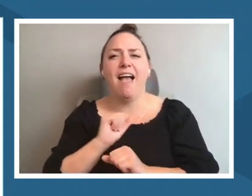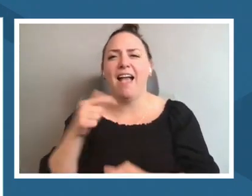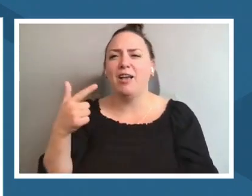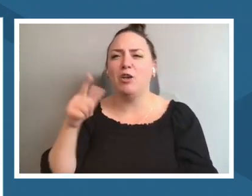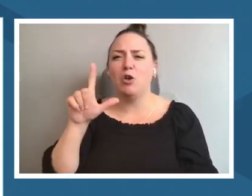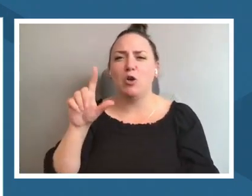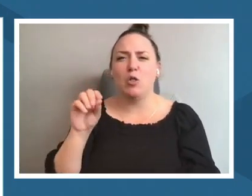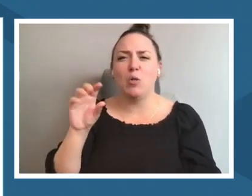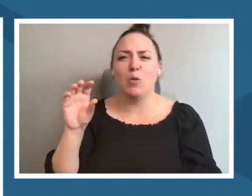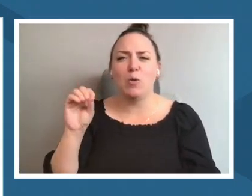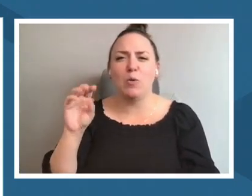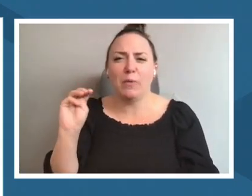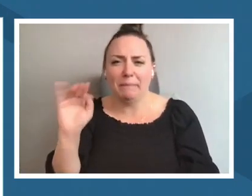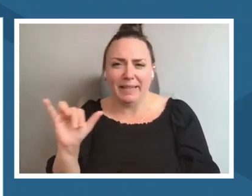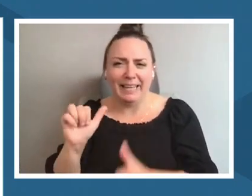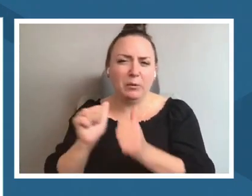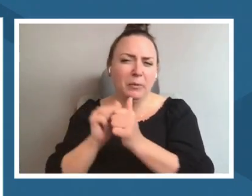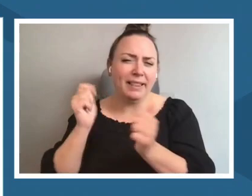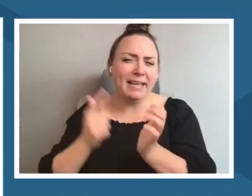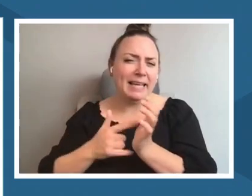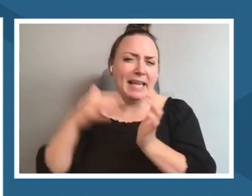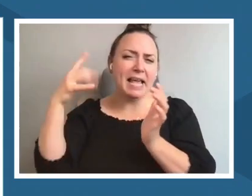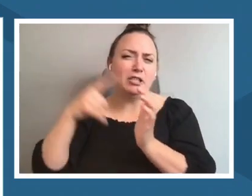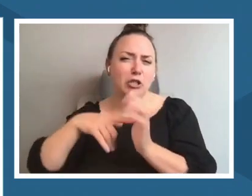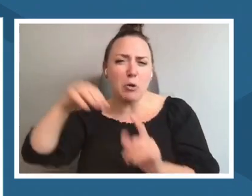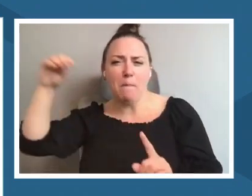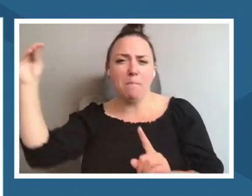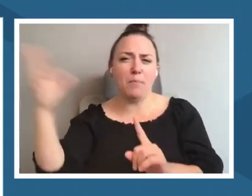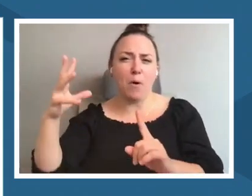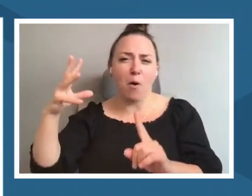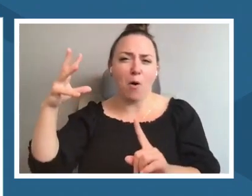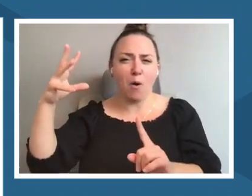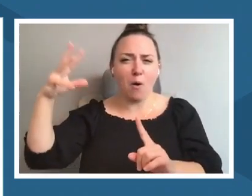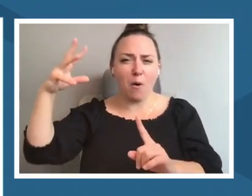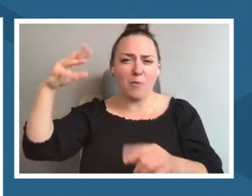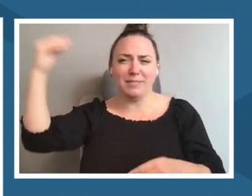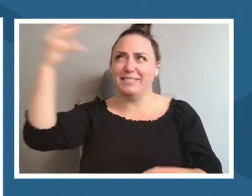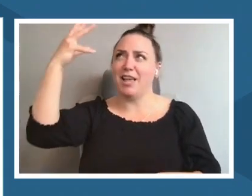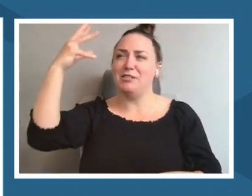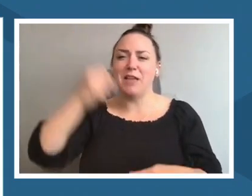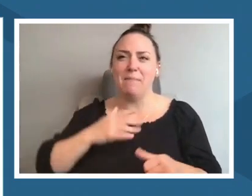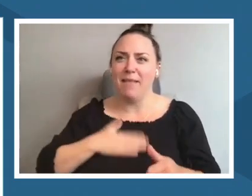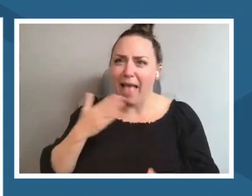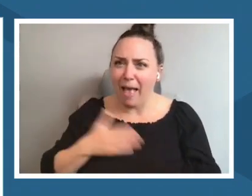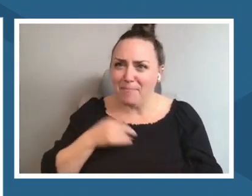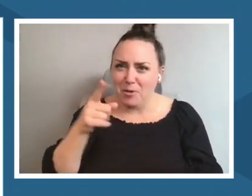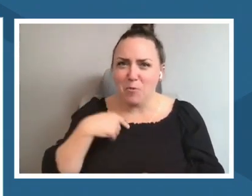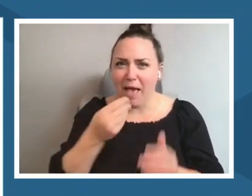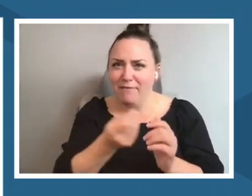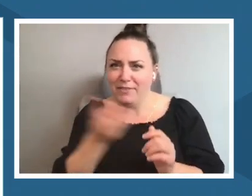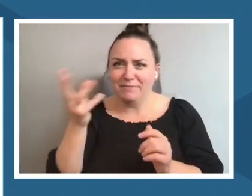sunshine i'm glad you have this little burst of